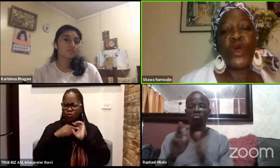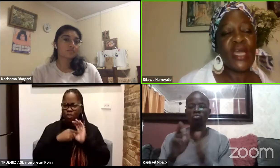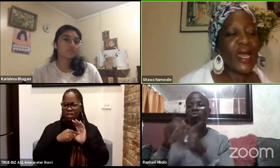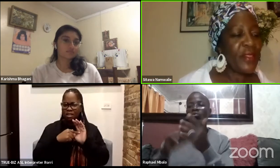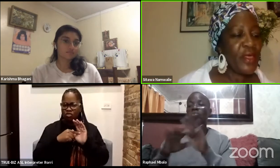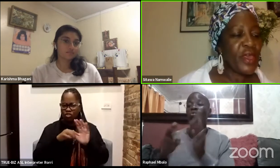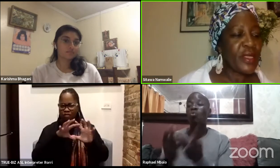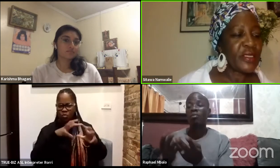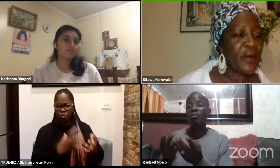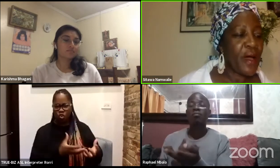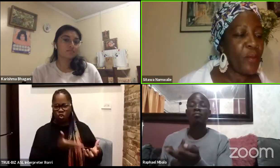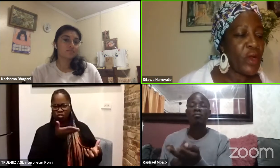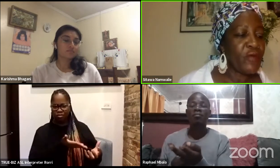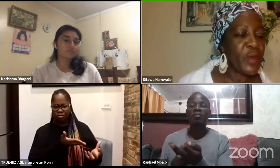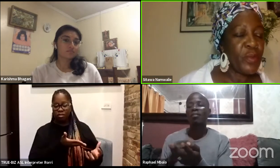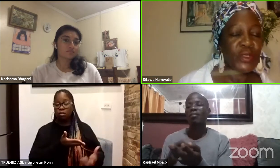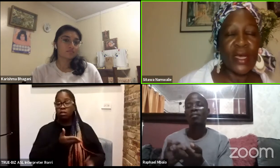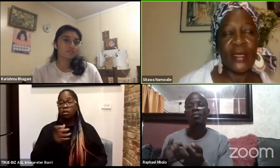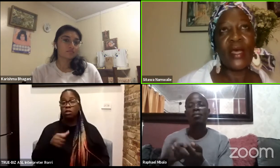So I think another thing that's one of the people said